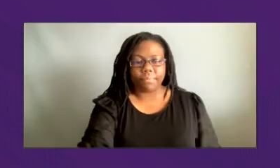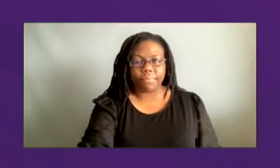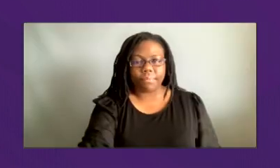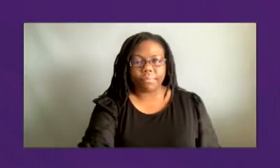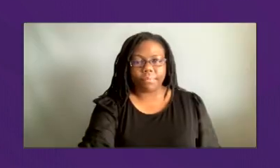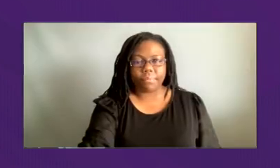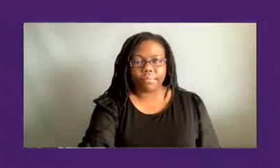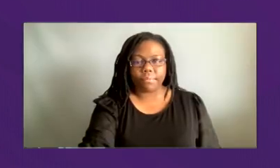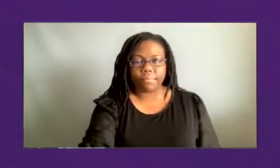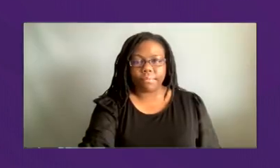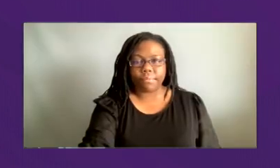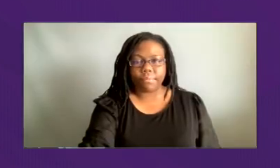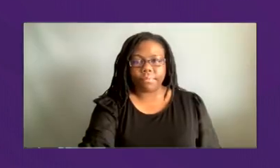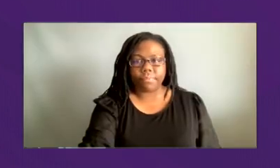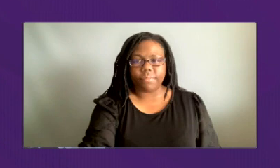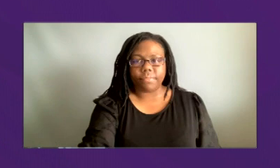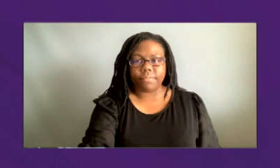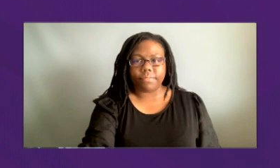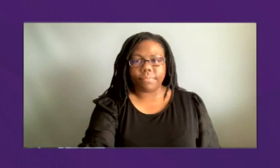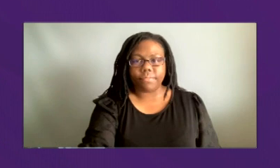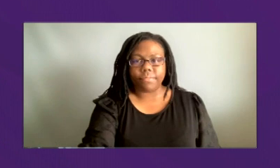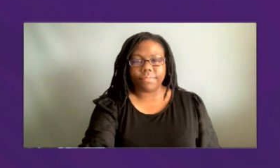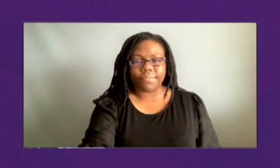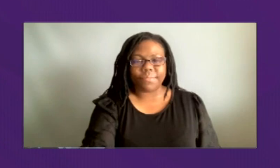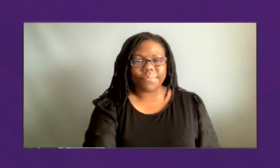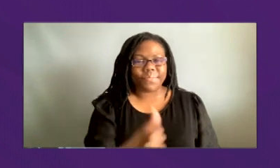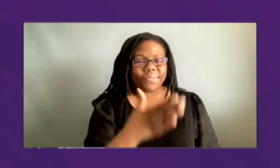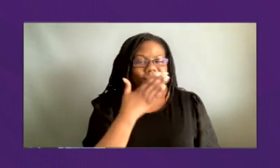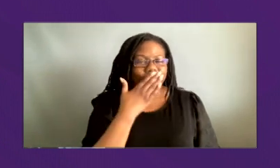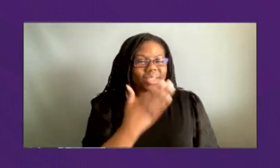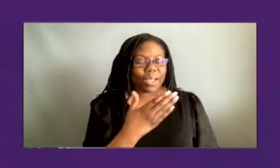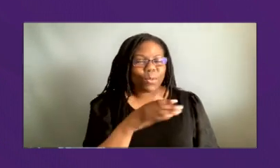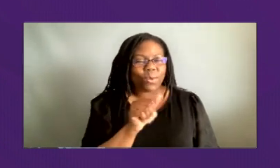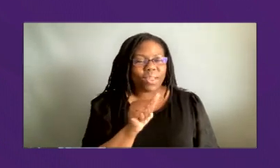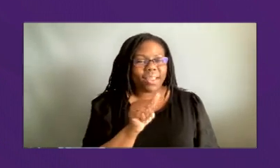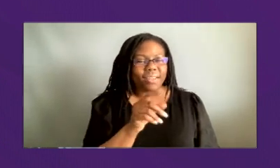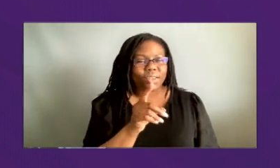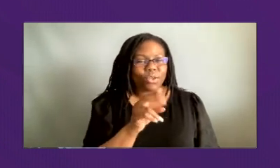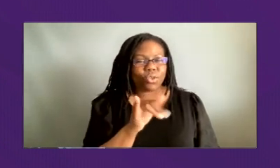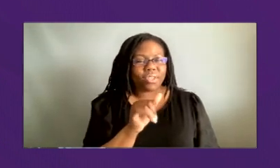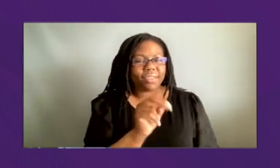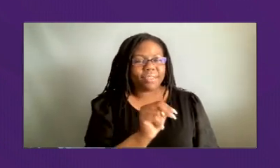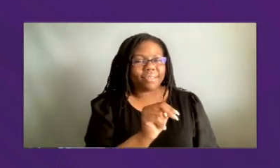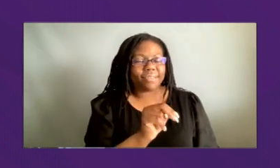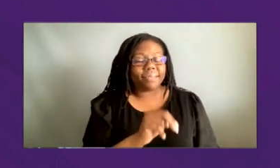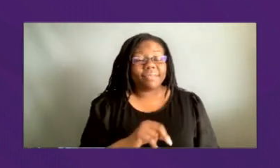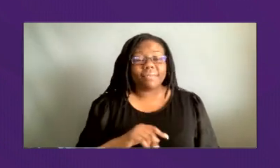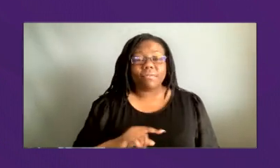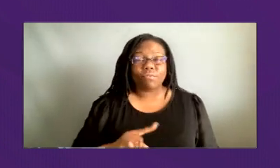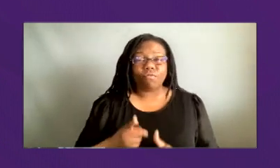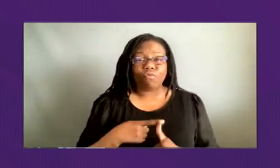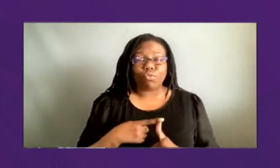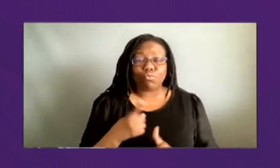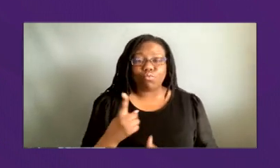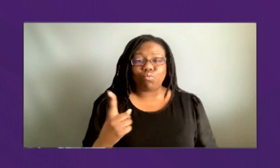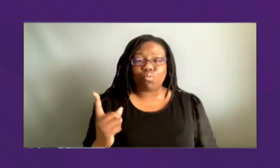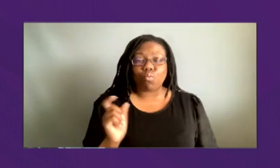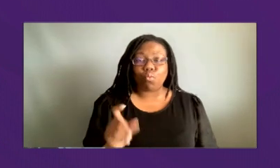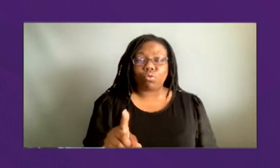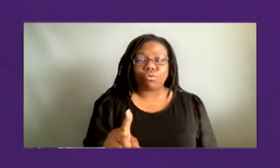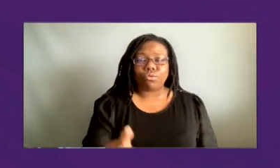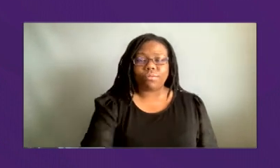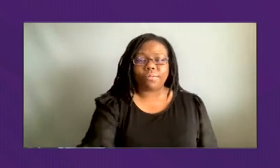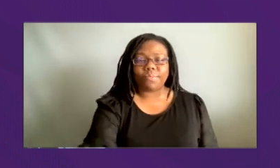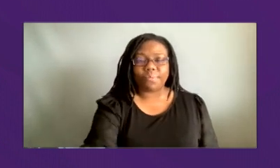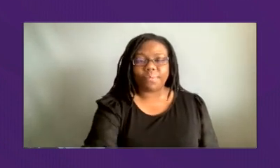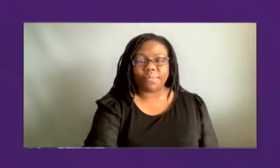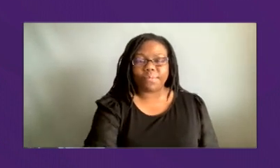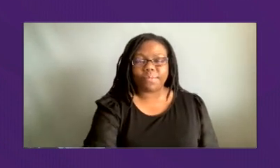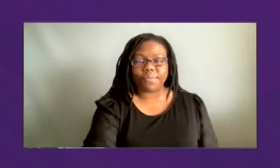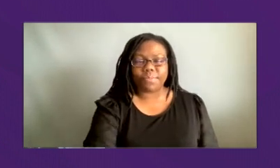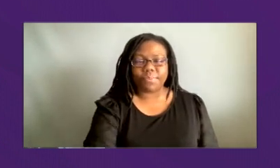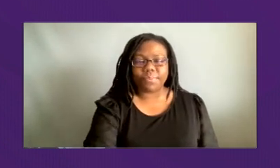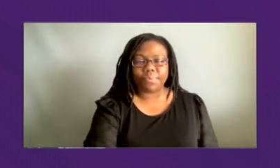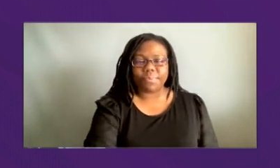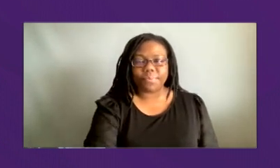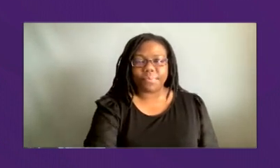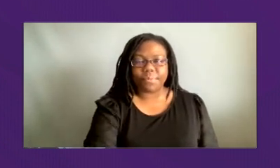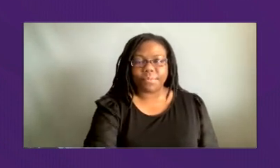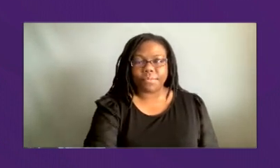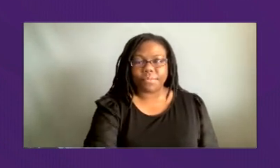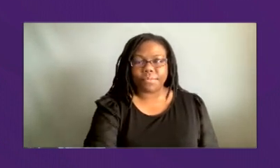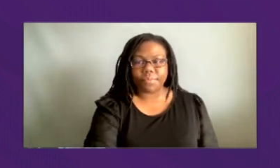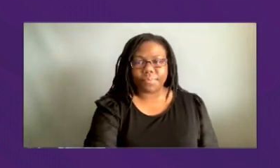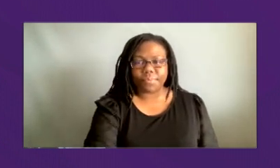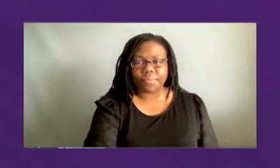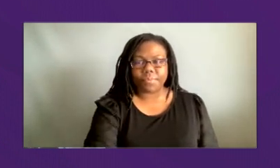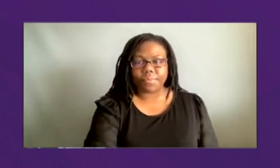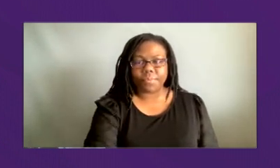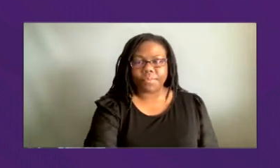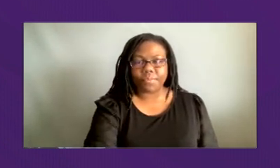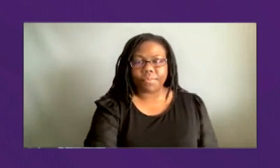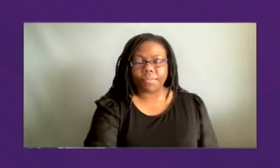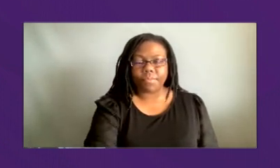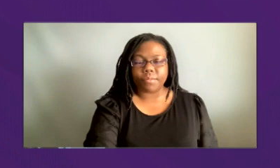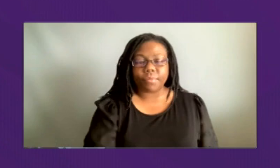Thank you, Adrienne. Oh, wait. So our first compelling question is how did a brunch in